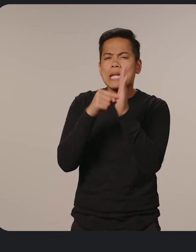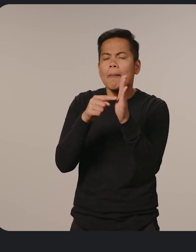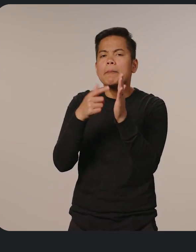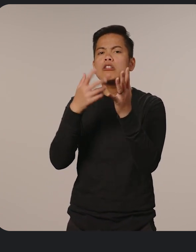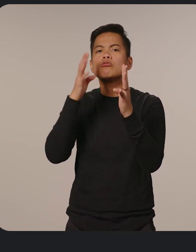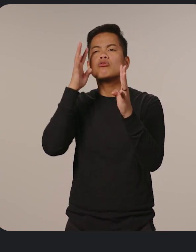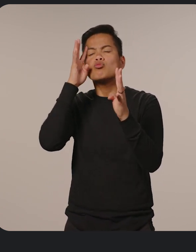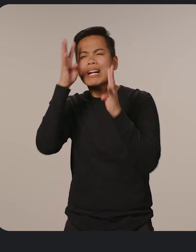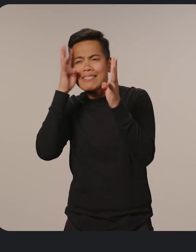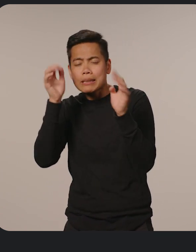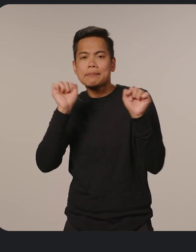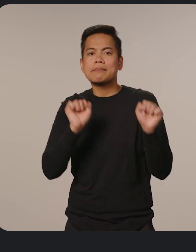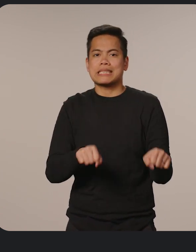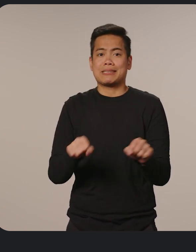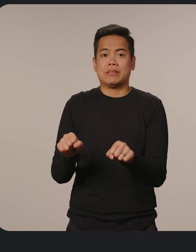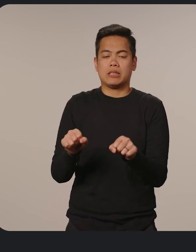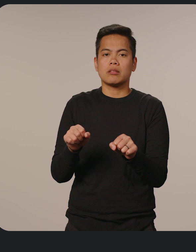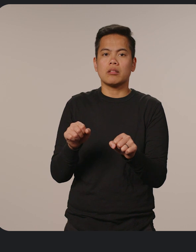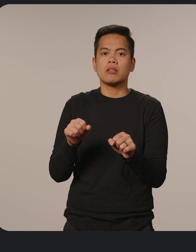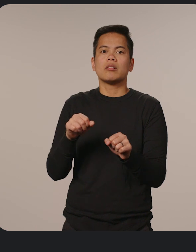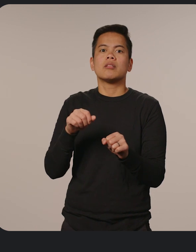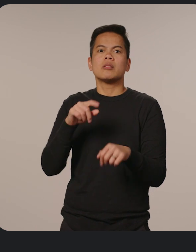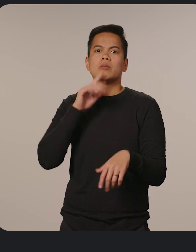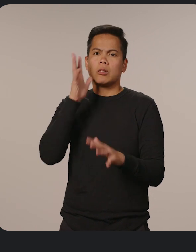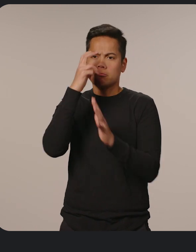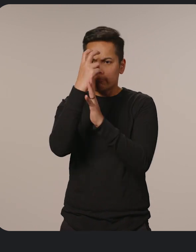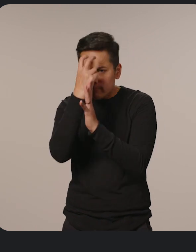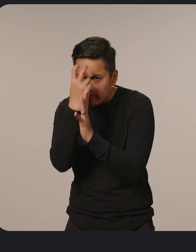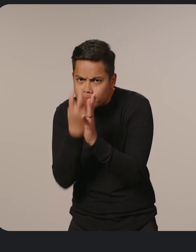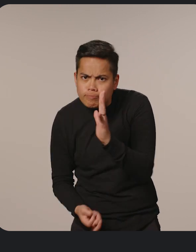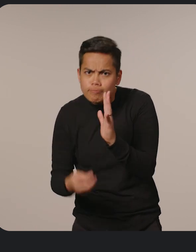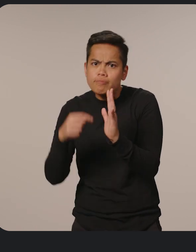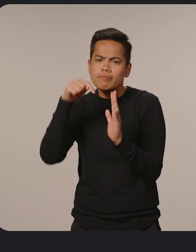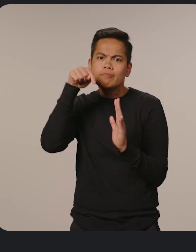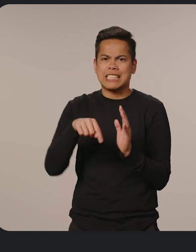We'll deep dive into more complex automations in the following slides.